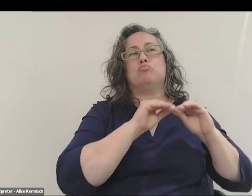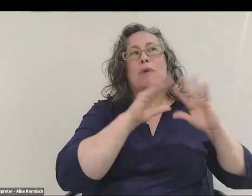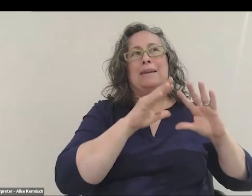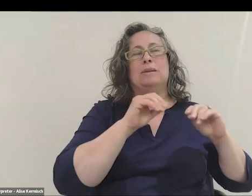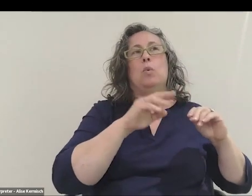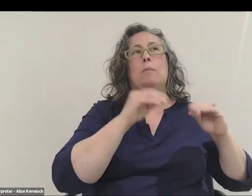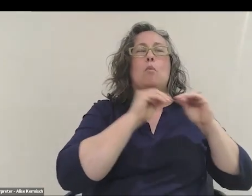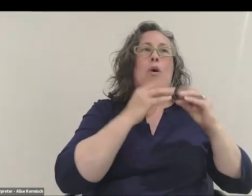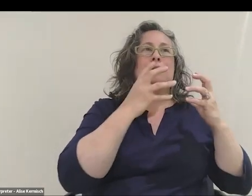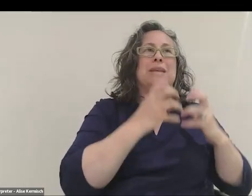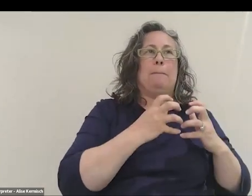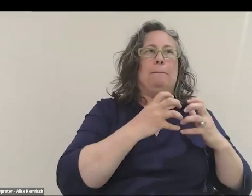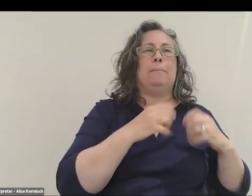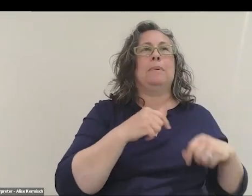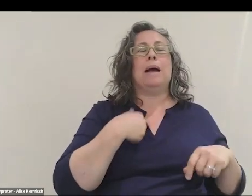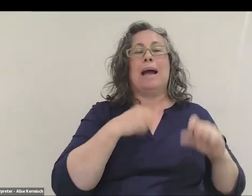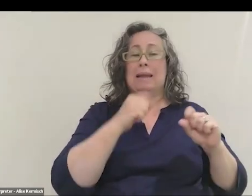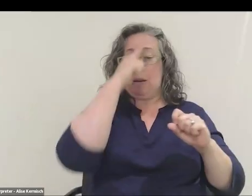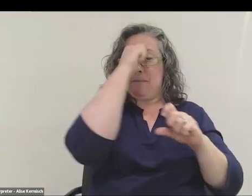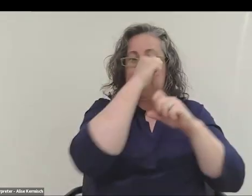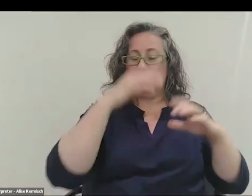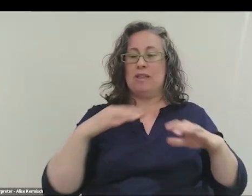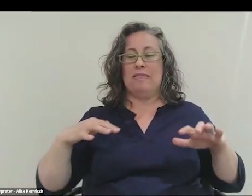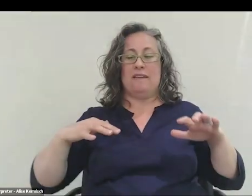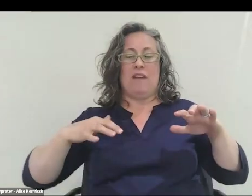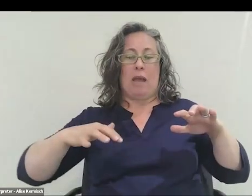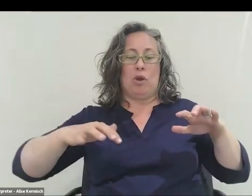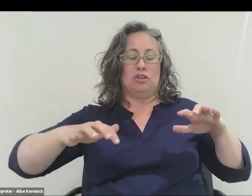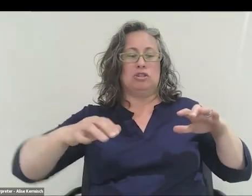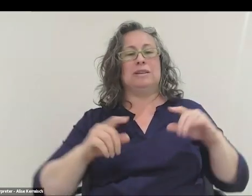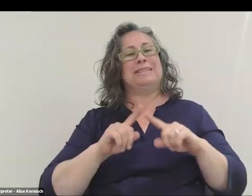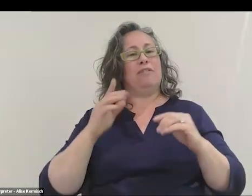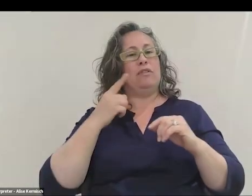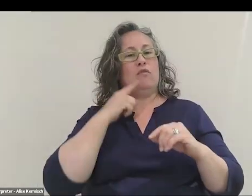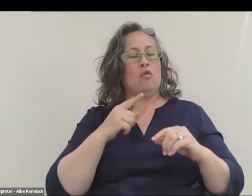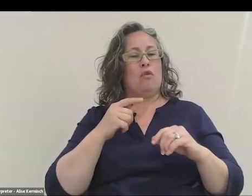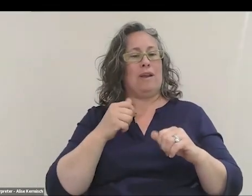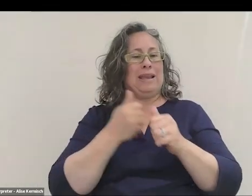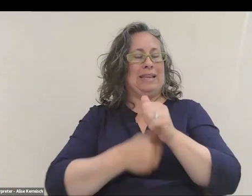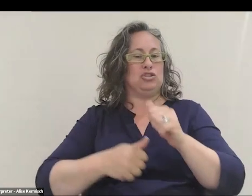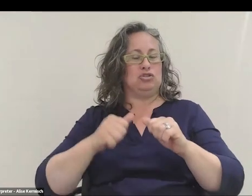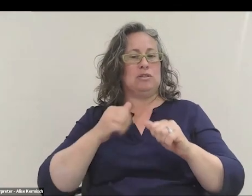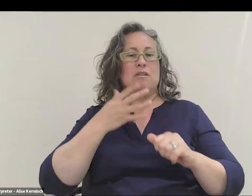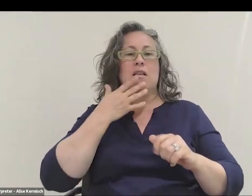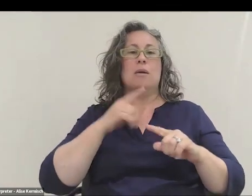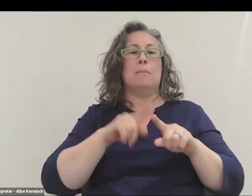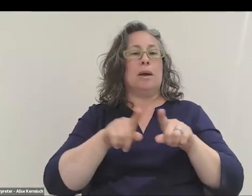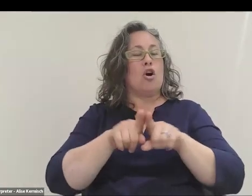Yes, I can imagine the vibration being different for those colors, but also varying in intensity vibrationally